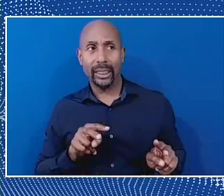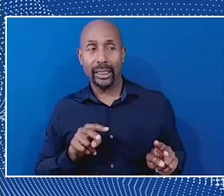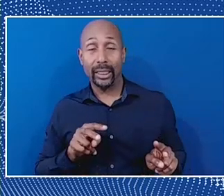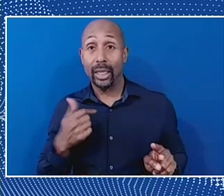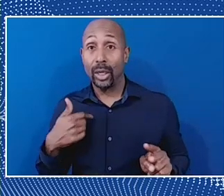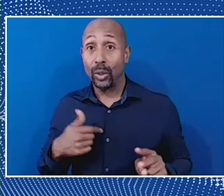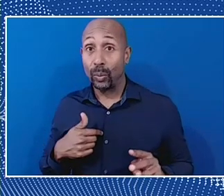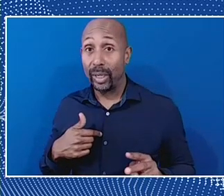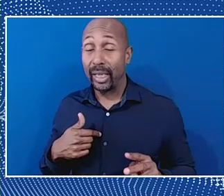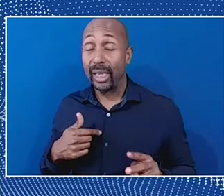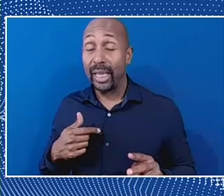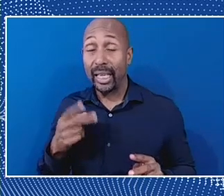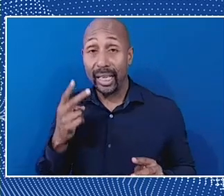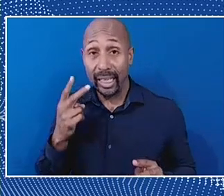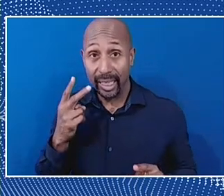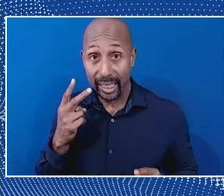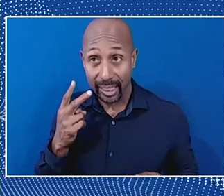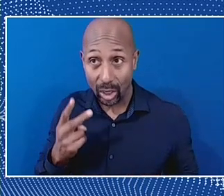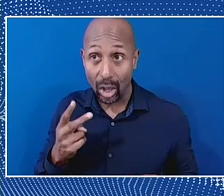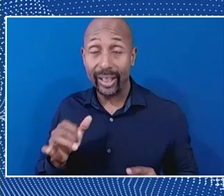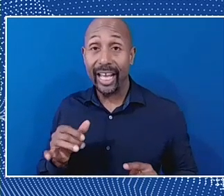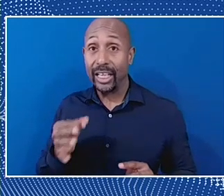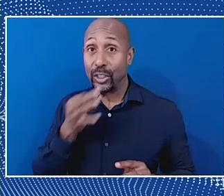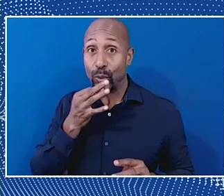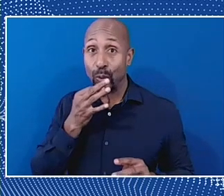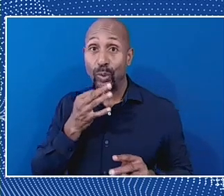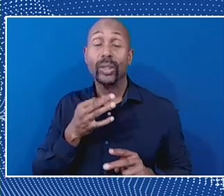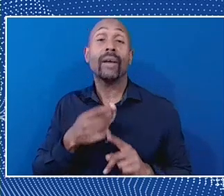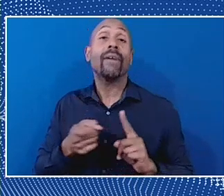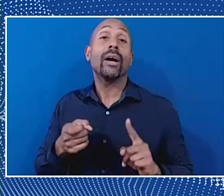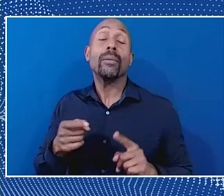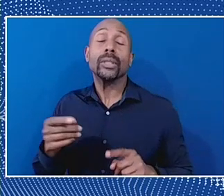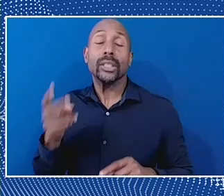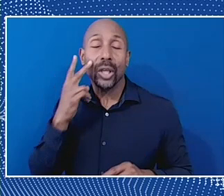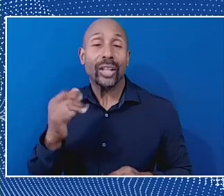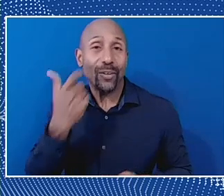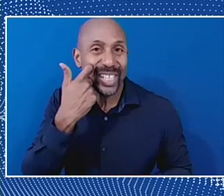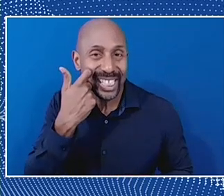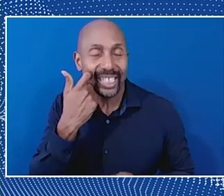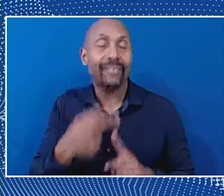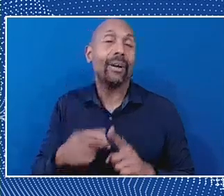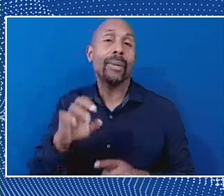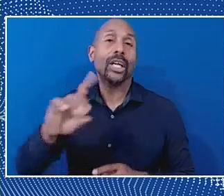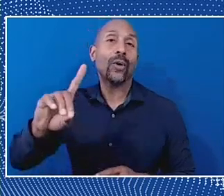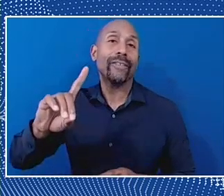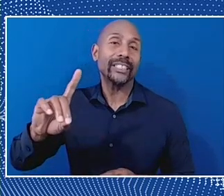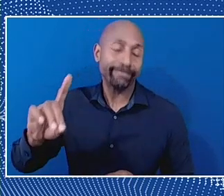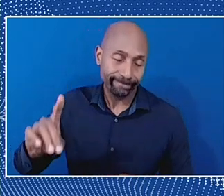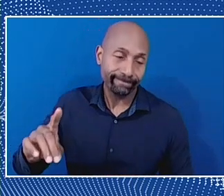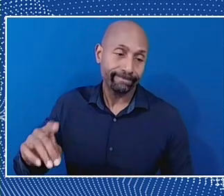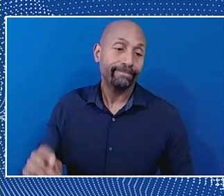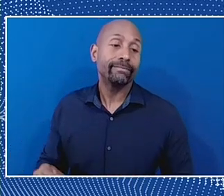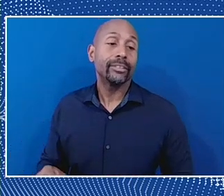pandemic, secure economic mobility for our generation and for communities that have been historically marginalized should not